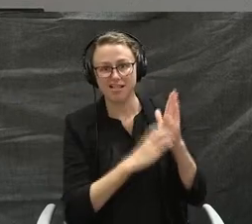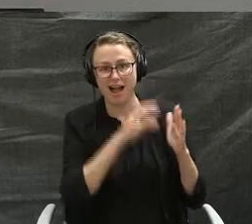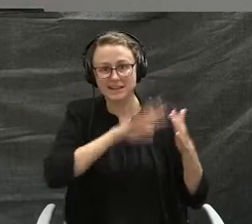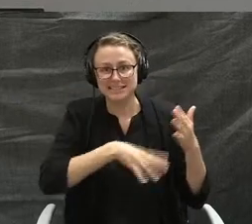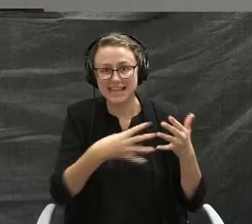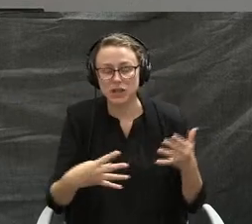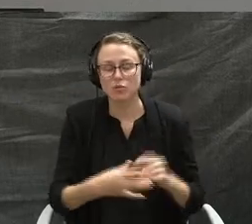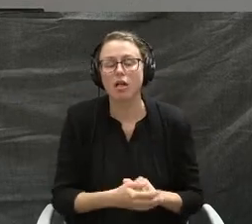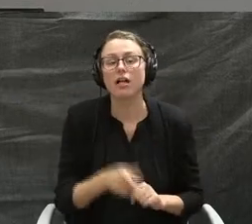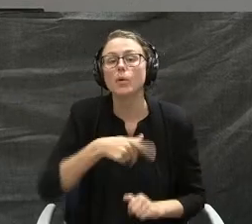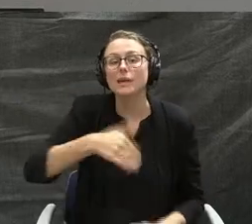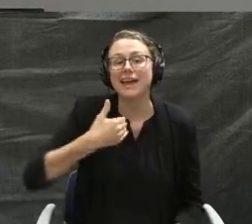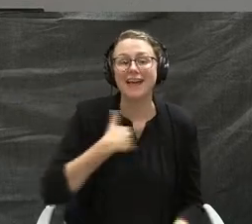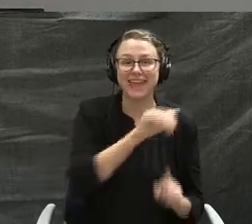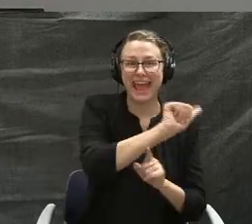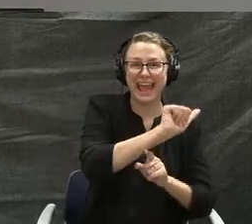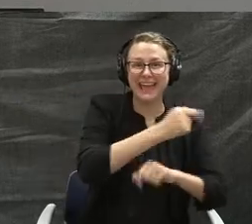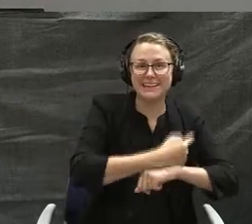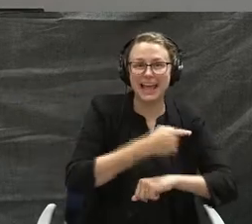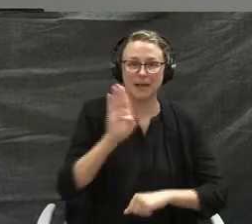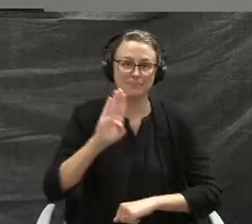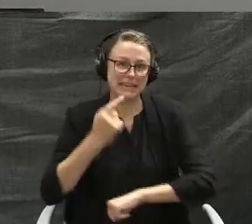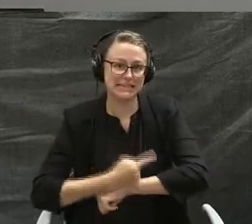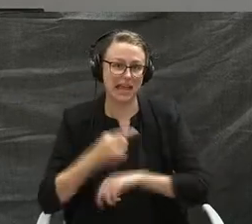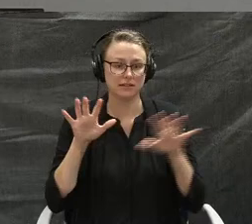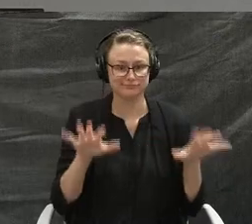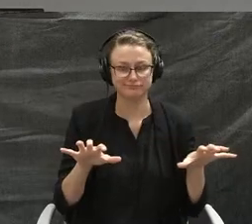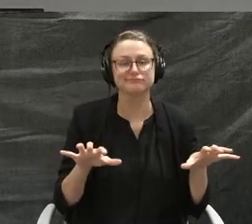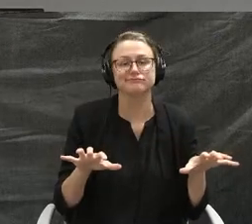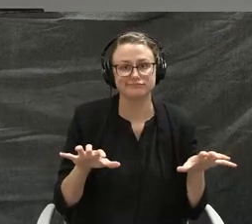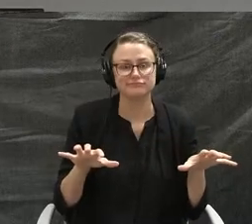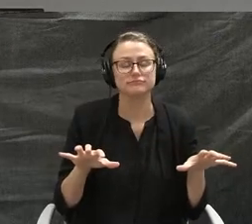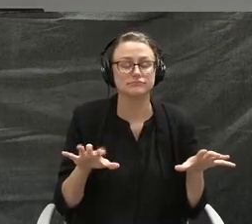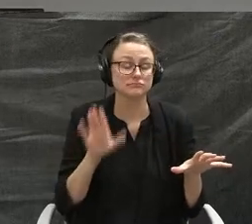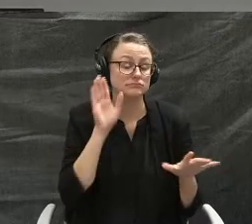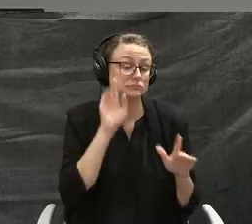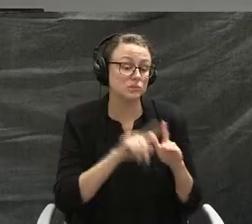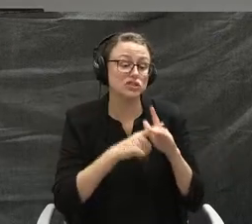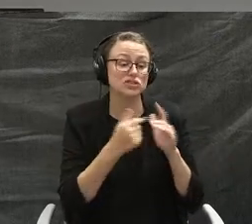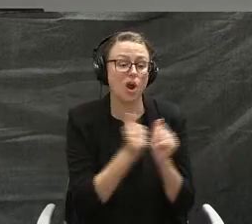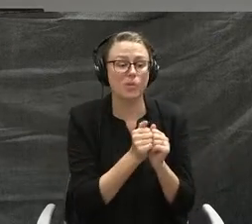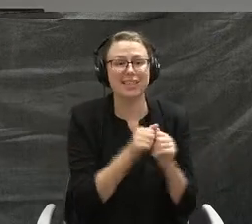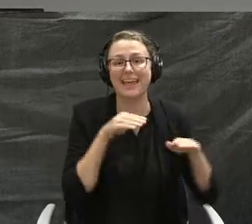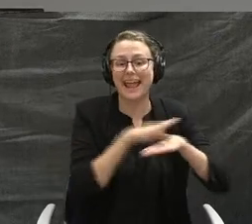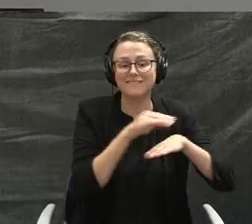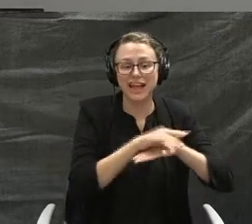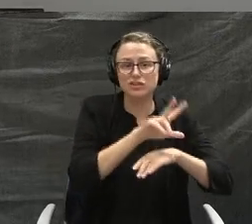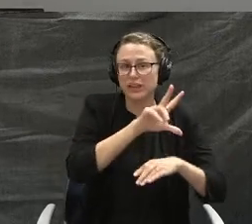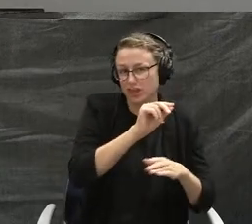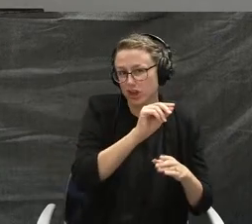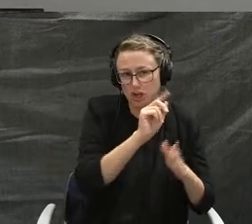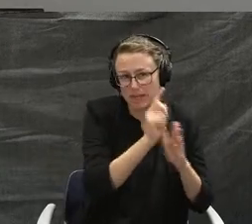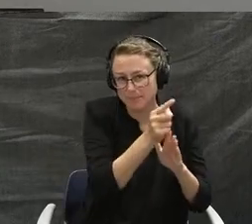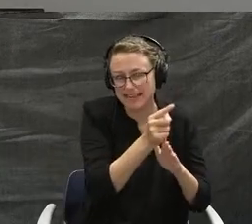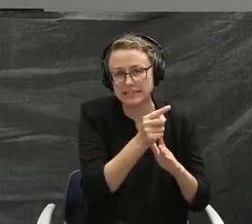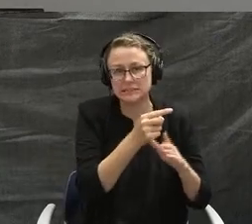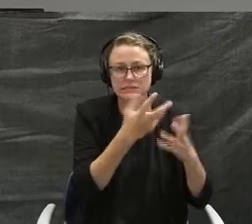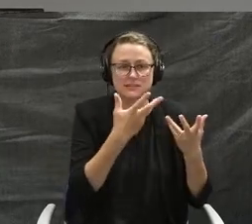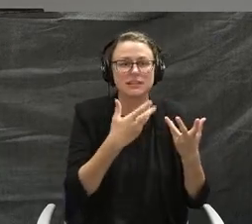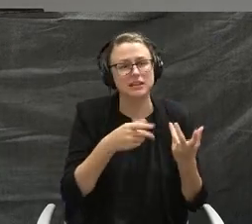a day in a bidet it would start out with an advisory for 30 minutes because we really felt it was really important for the